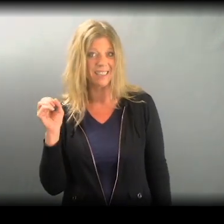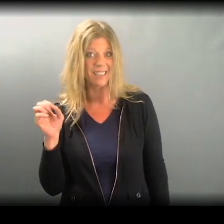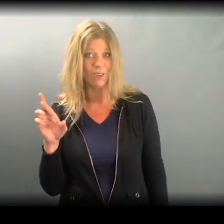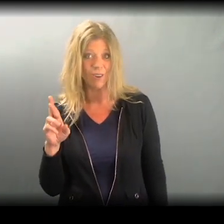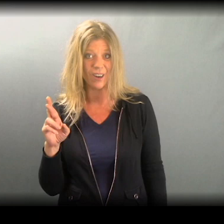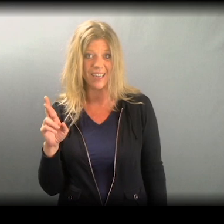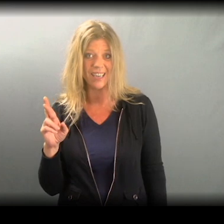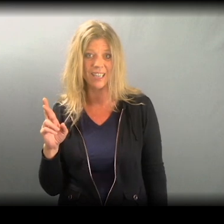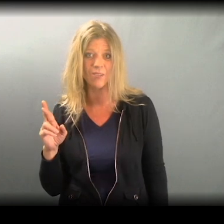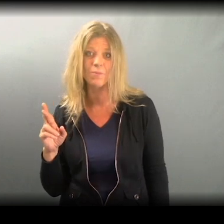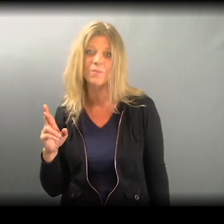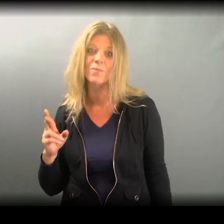or -